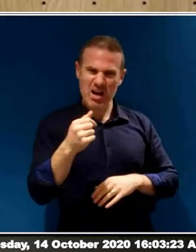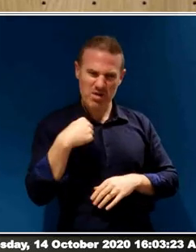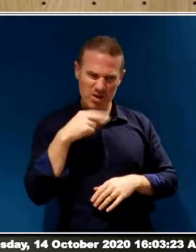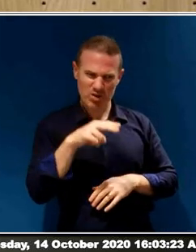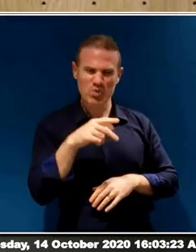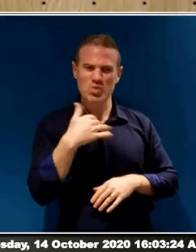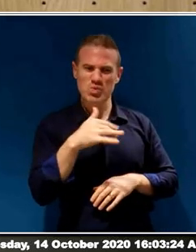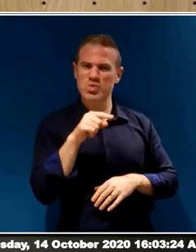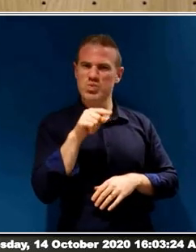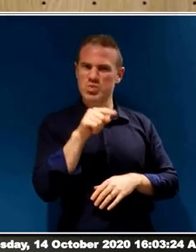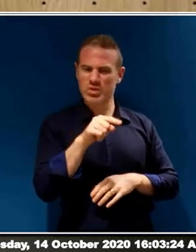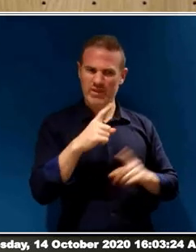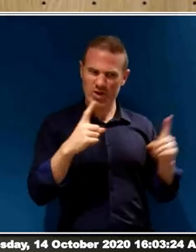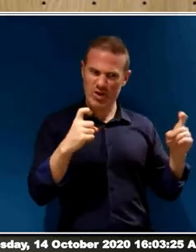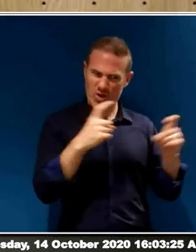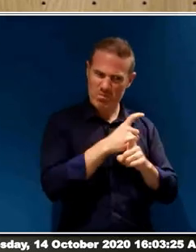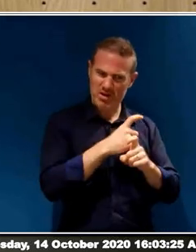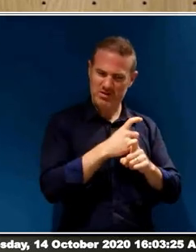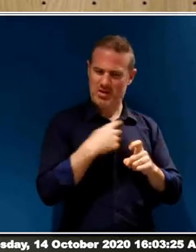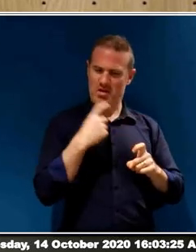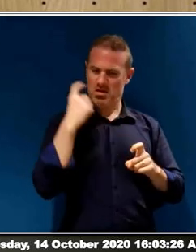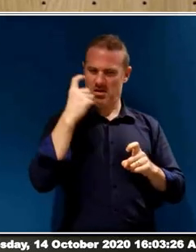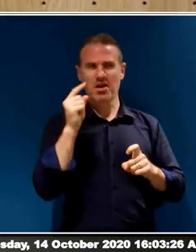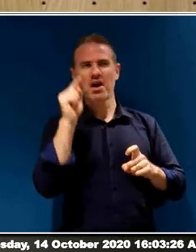up their minds on things that are complex matters.